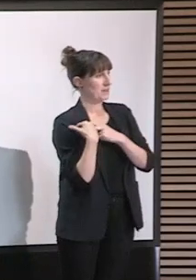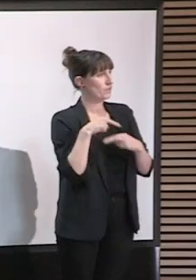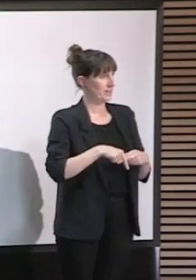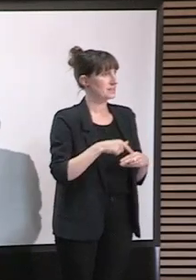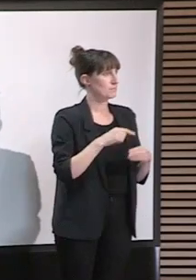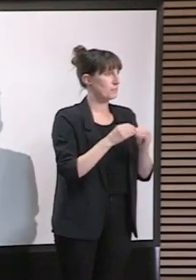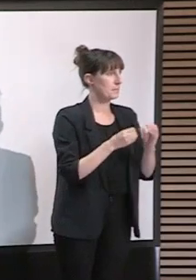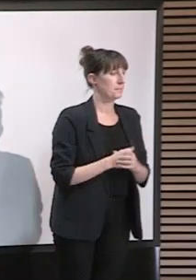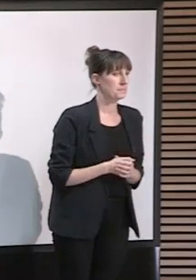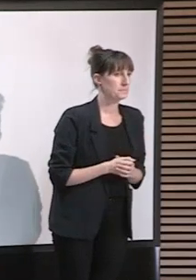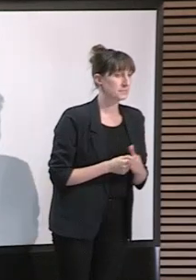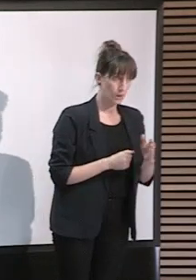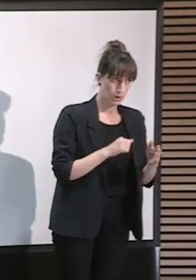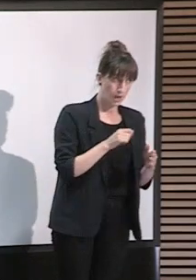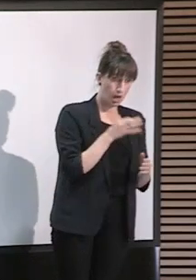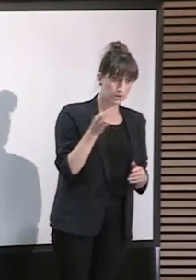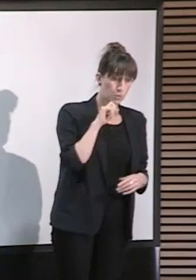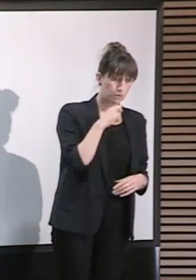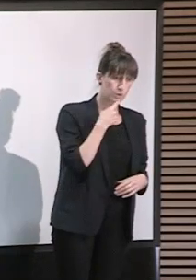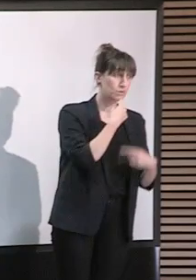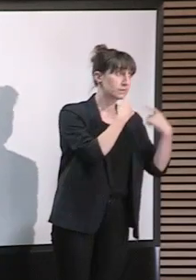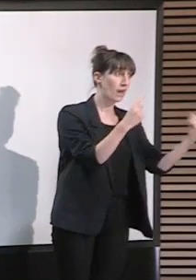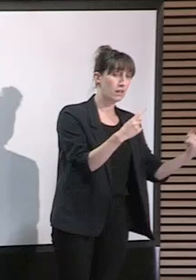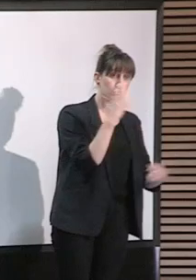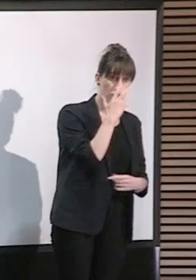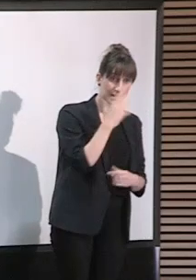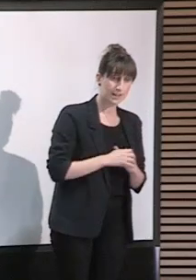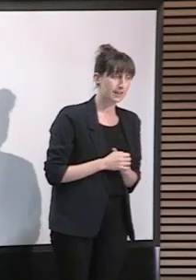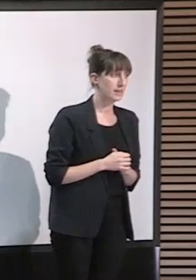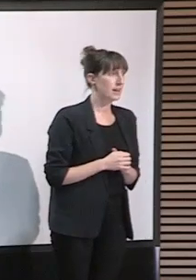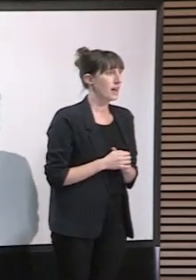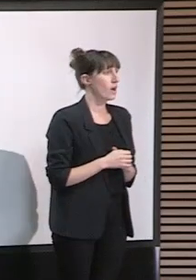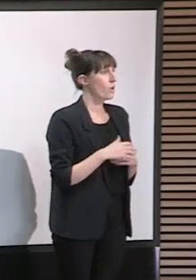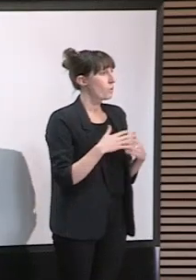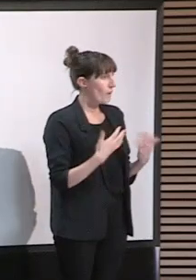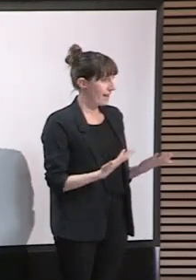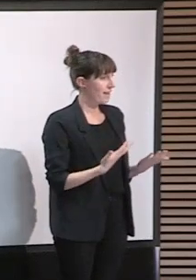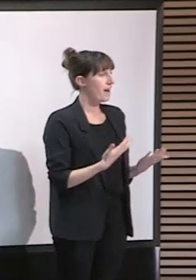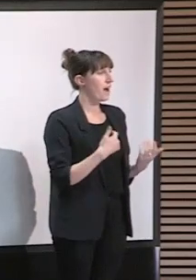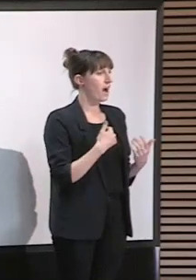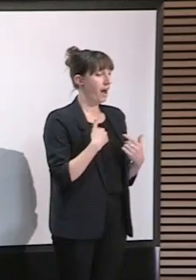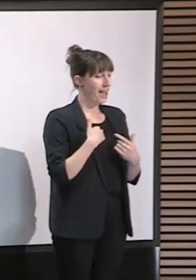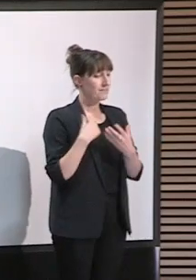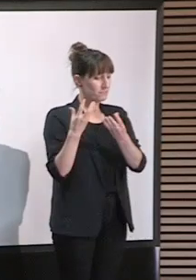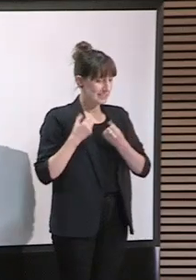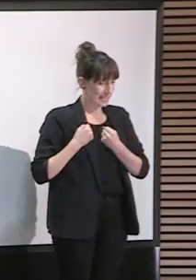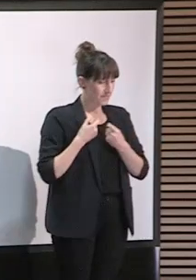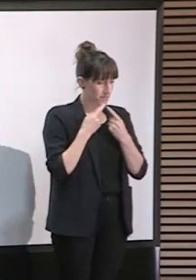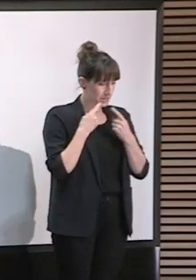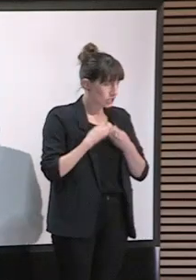fully accept my responsibility for my part in this equation. Will you apologise, though?